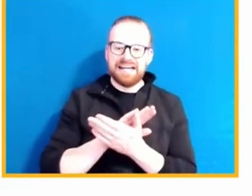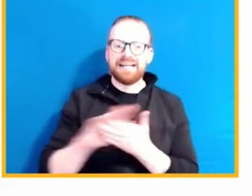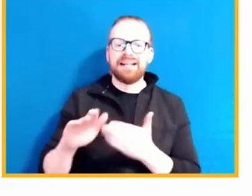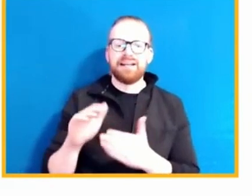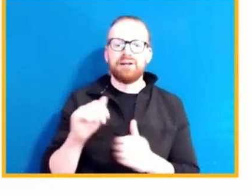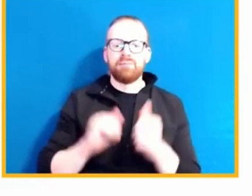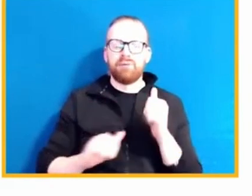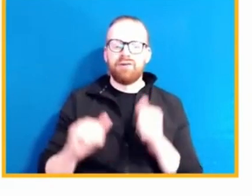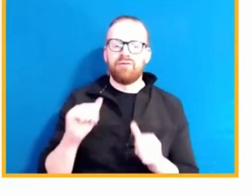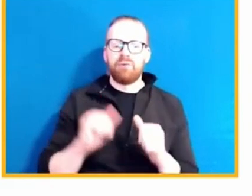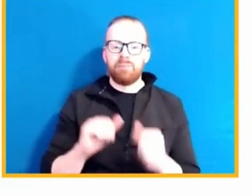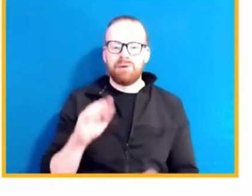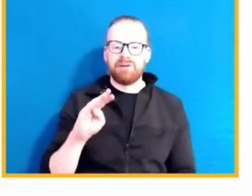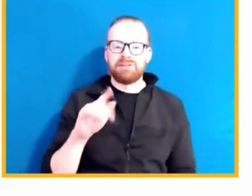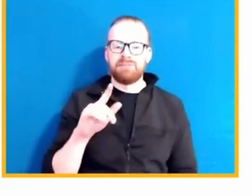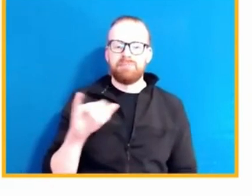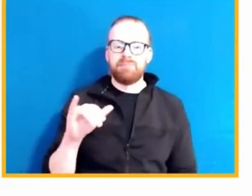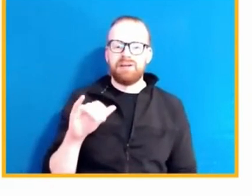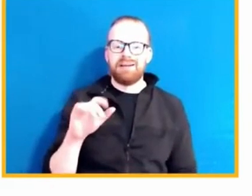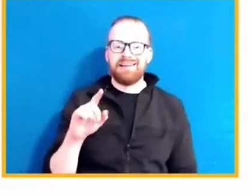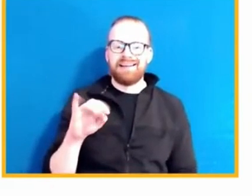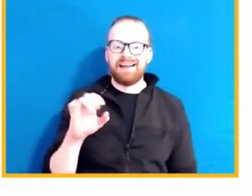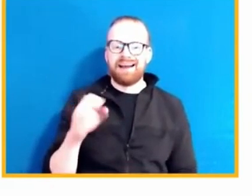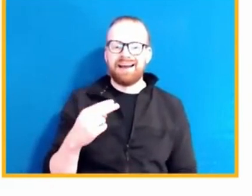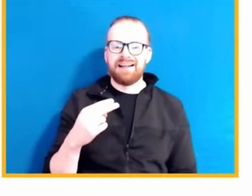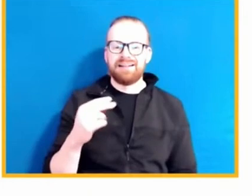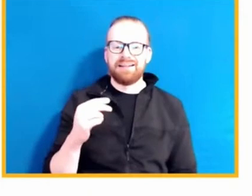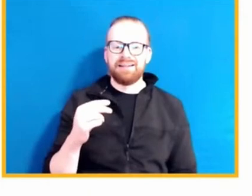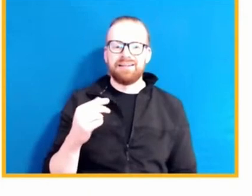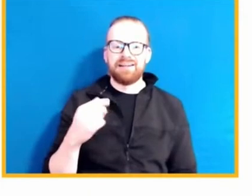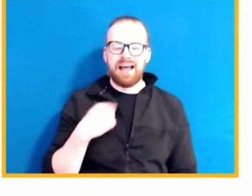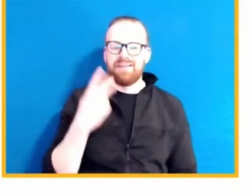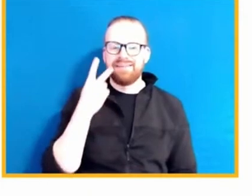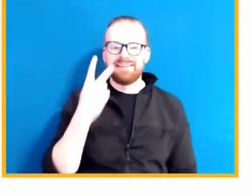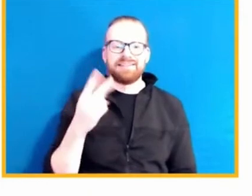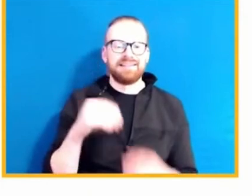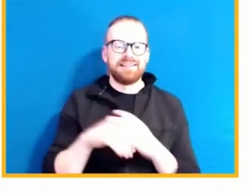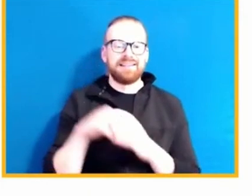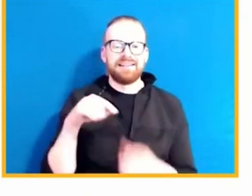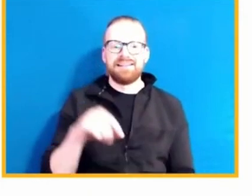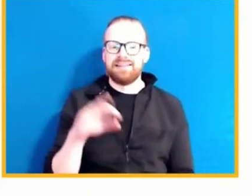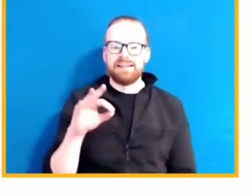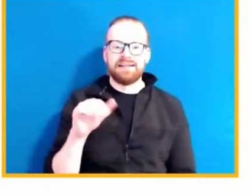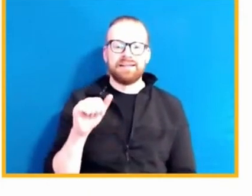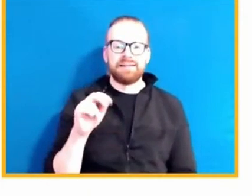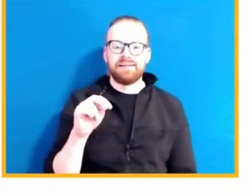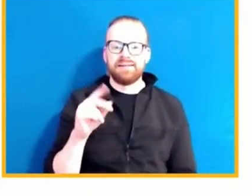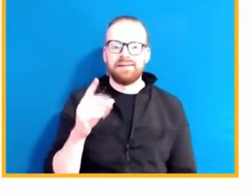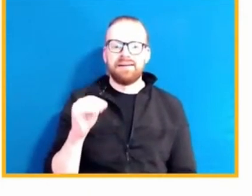of a Billie Eilish track I have ever seen in this fandom. Just straight up like, you were